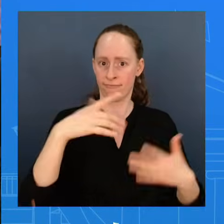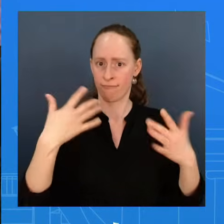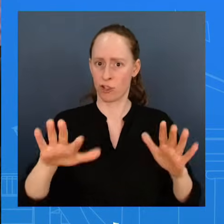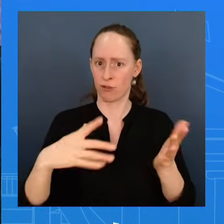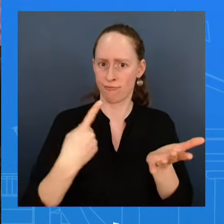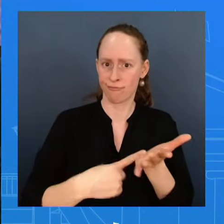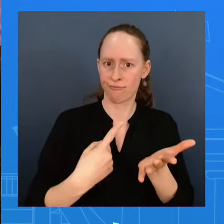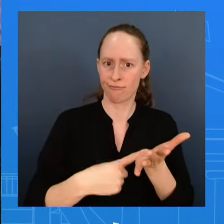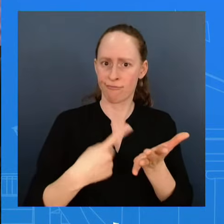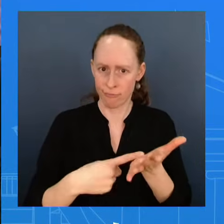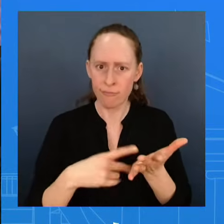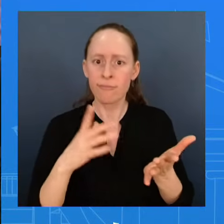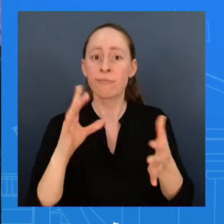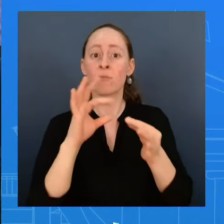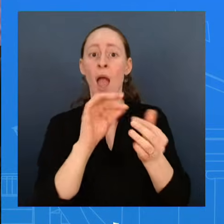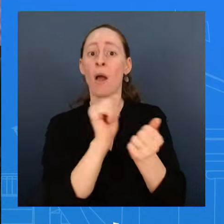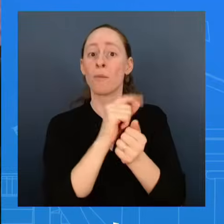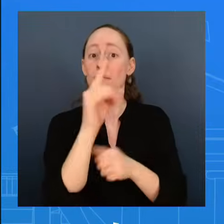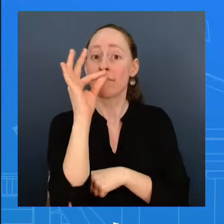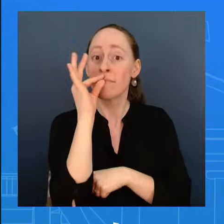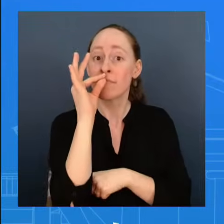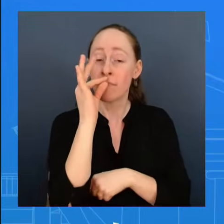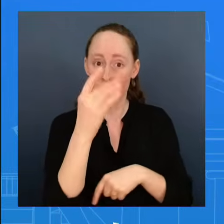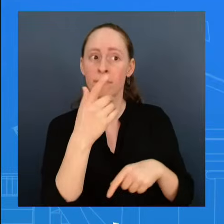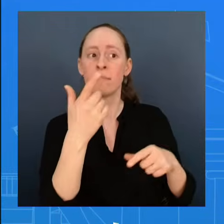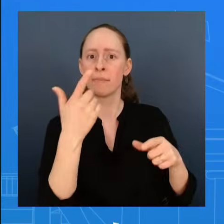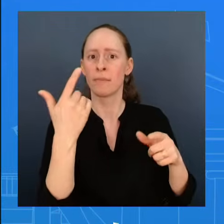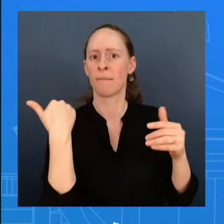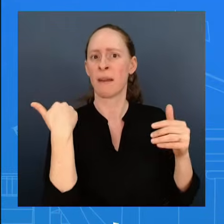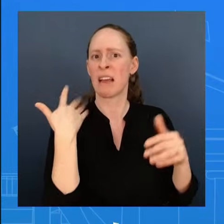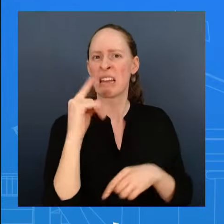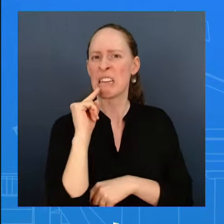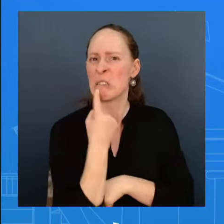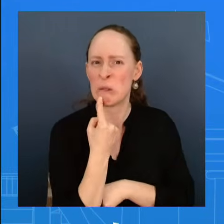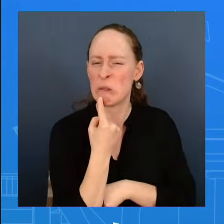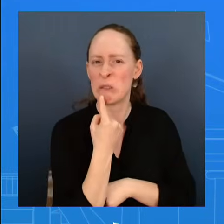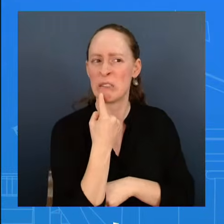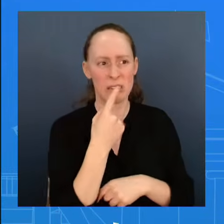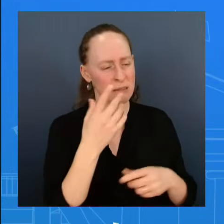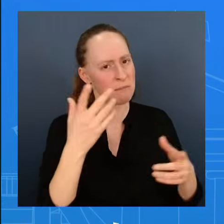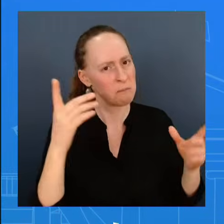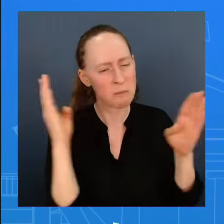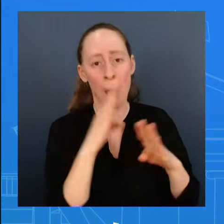Ms. Jean-Pierre: Yeah. The Press: -- and confirm that? Ms. Jean-Pierre: So, here is what I can say. I can say, as you know, last year -- I believe in early fall --